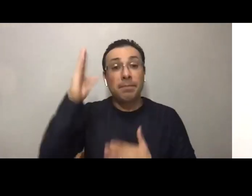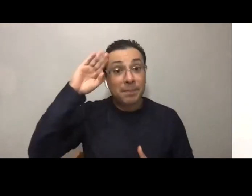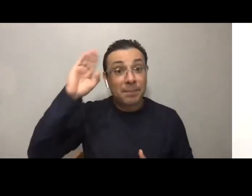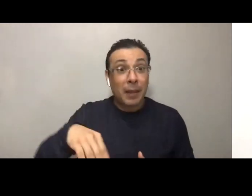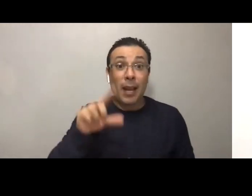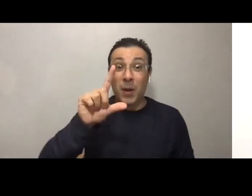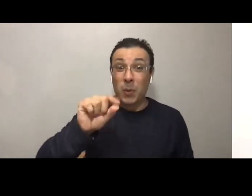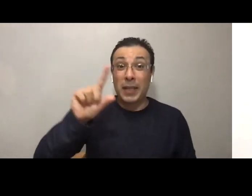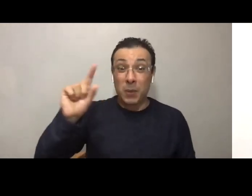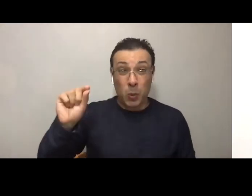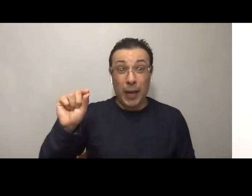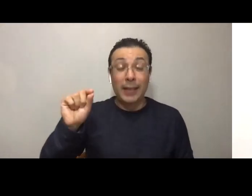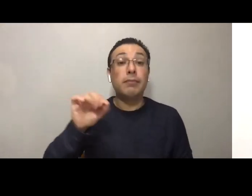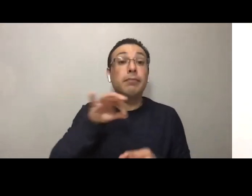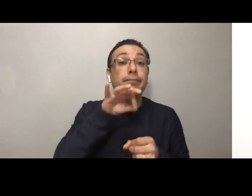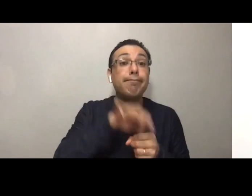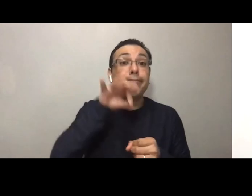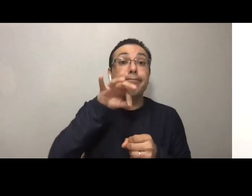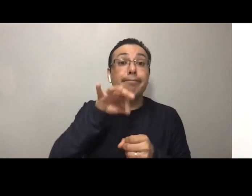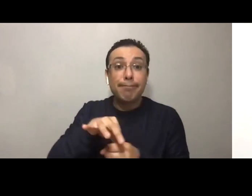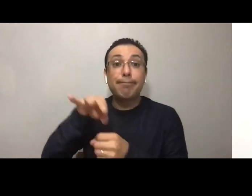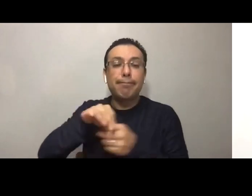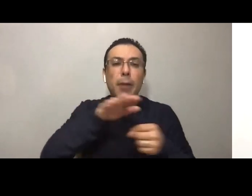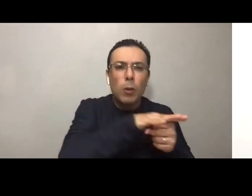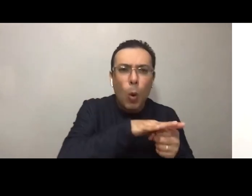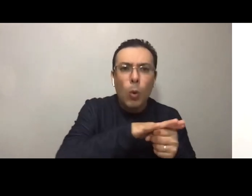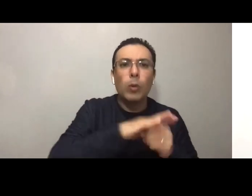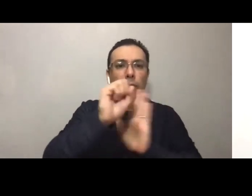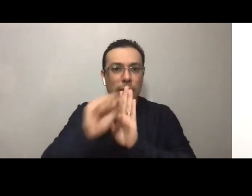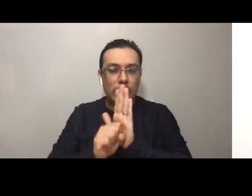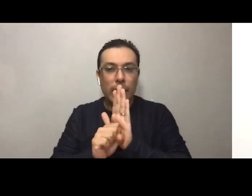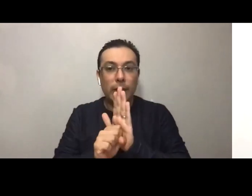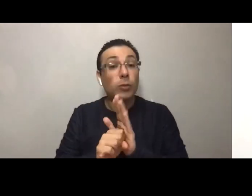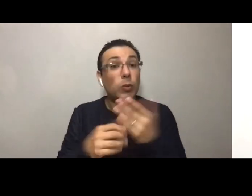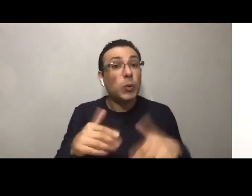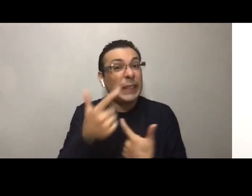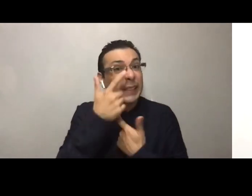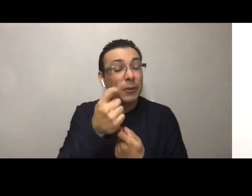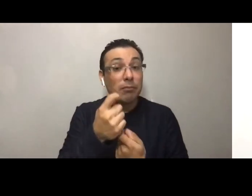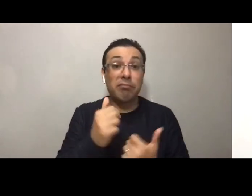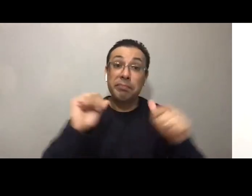and that they will be marked by numerous challenges— Some new obstacles that have surfaced due to the pandemic